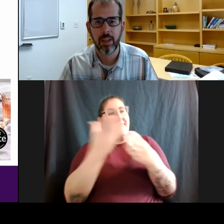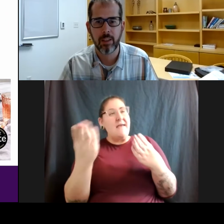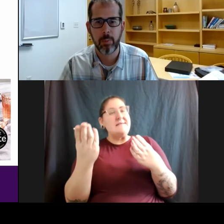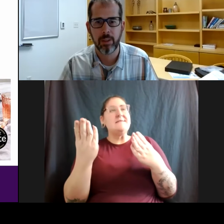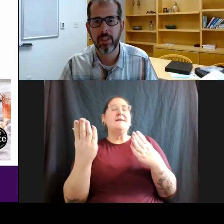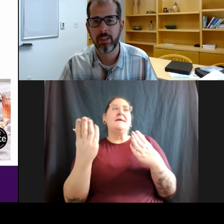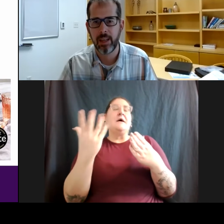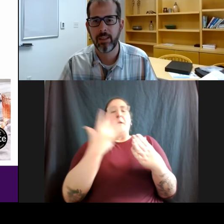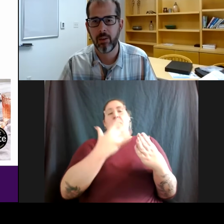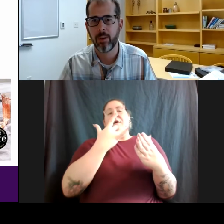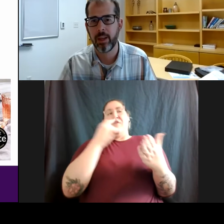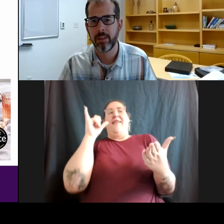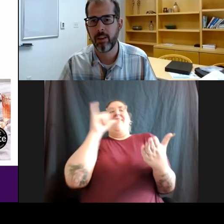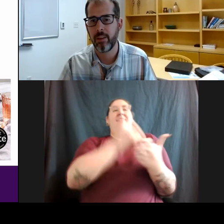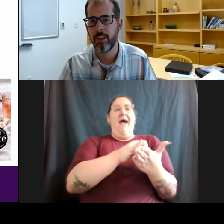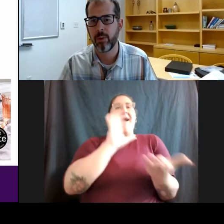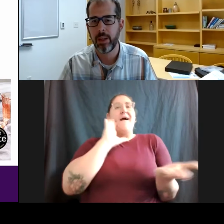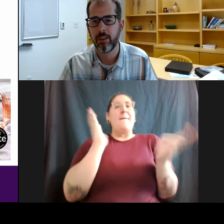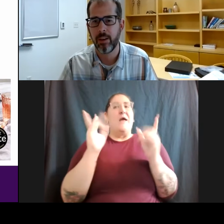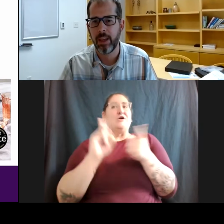we encourage designers to produce designs that don't just consider the visual nature.